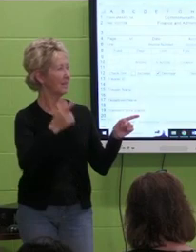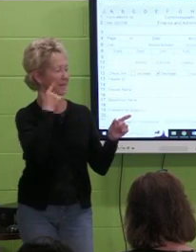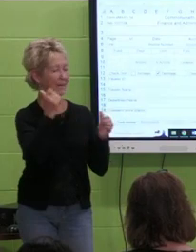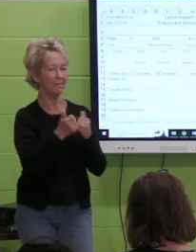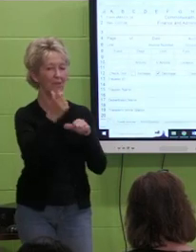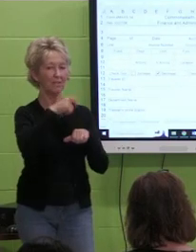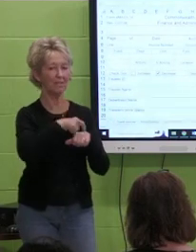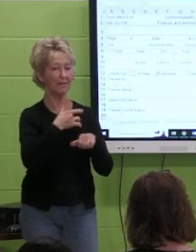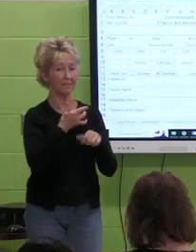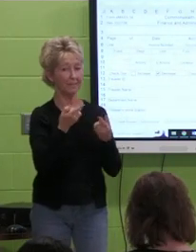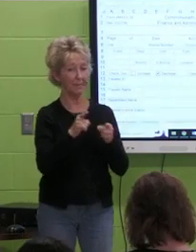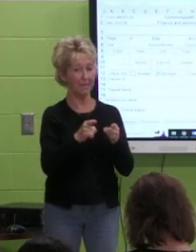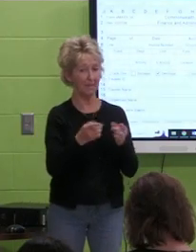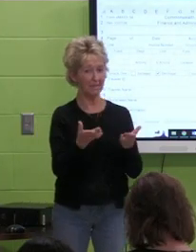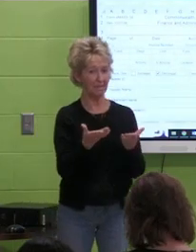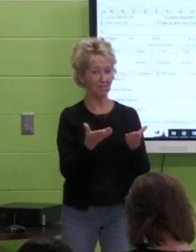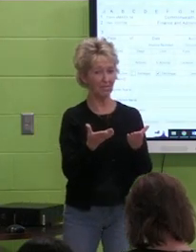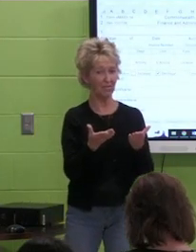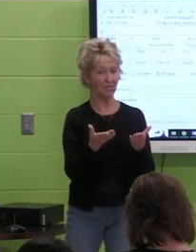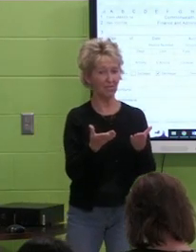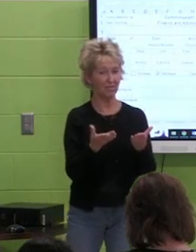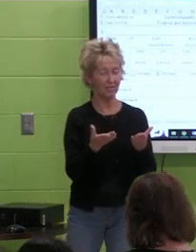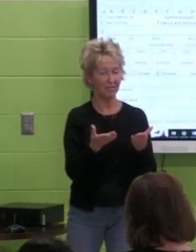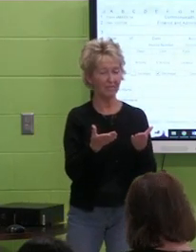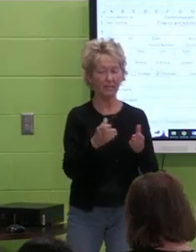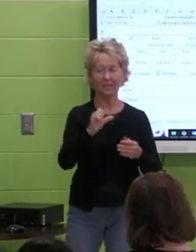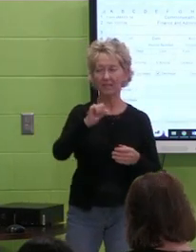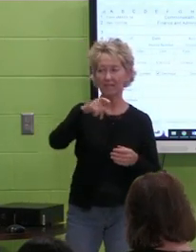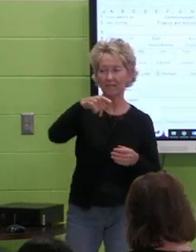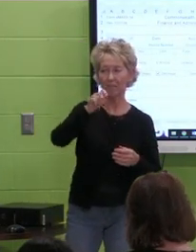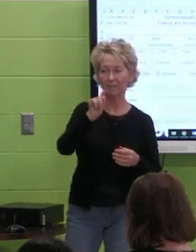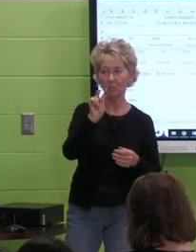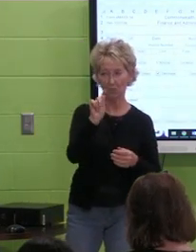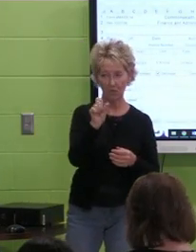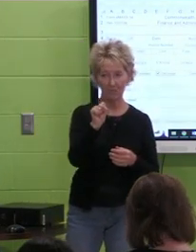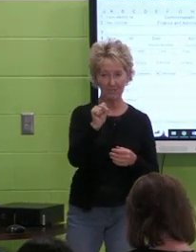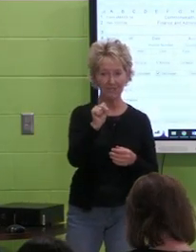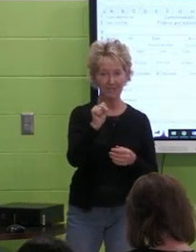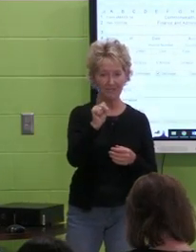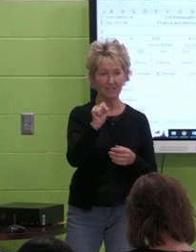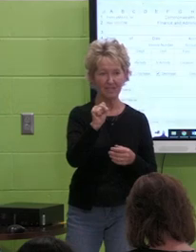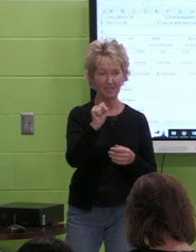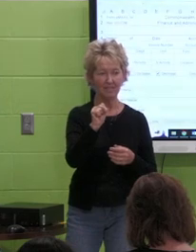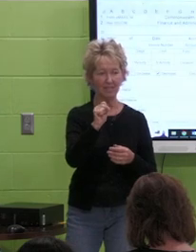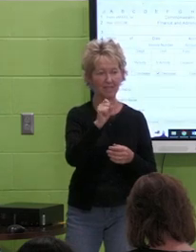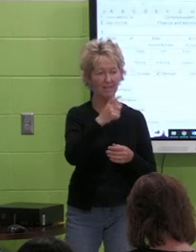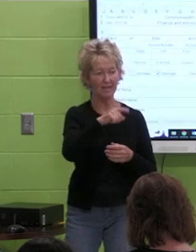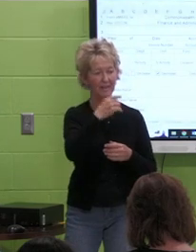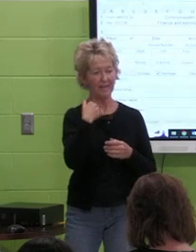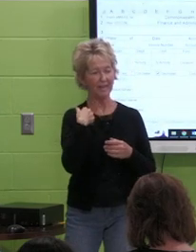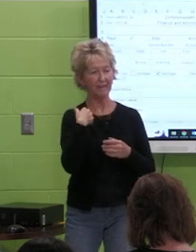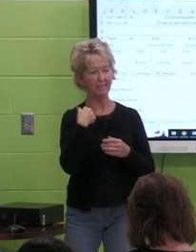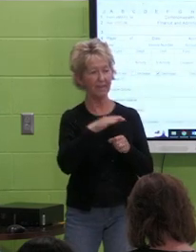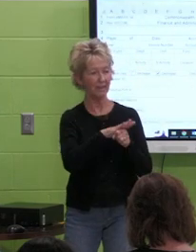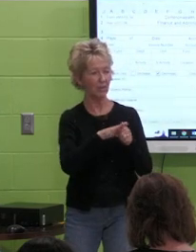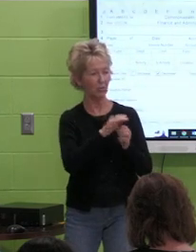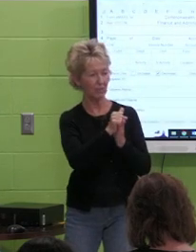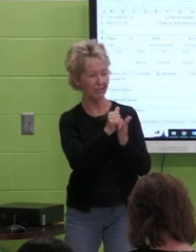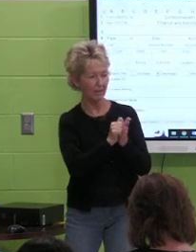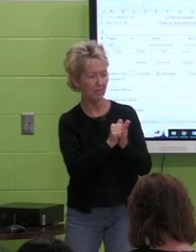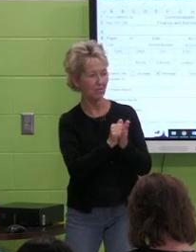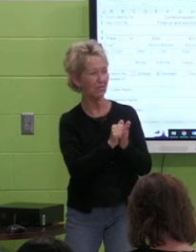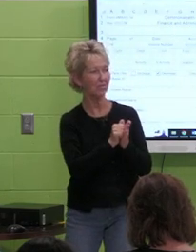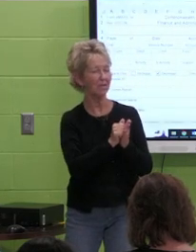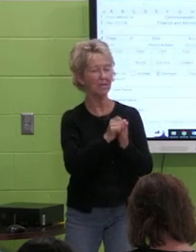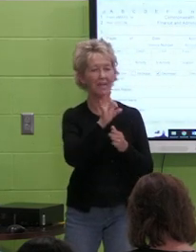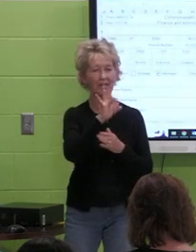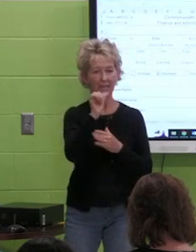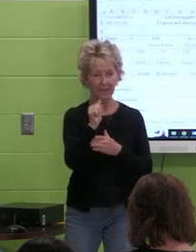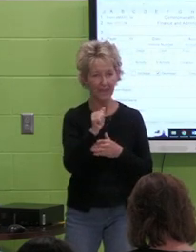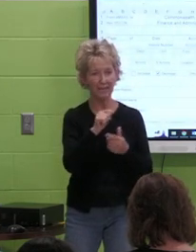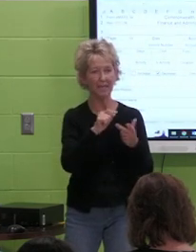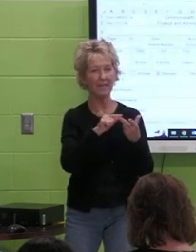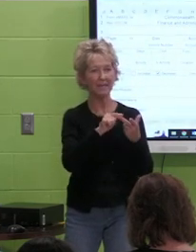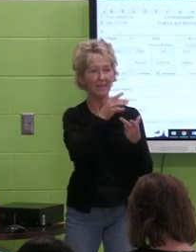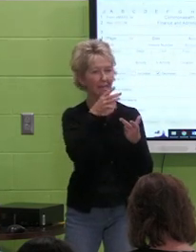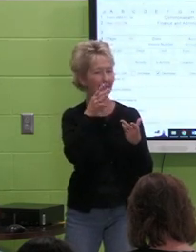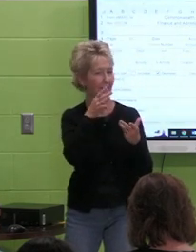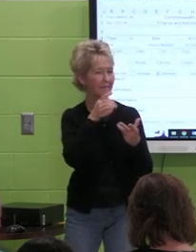okay um we do like sports uhuh like the sports will have local accounts uh FFA/Ag because they